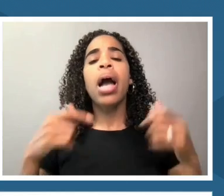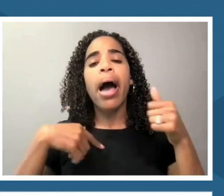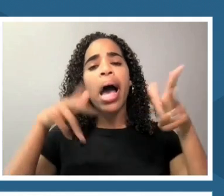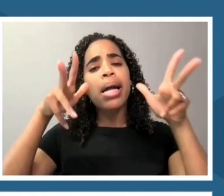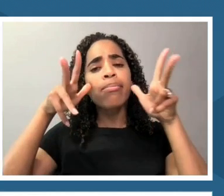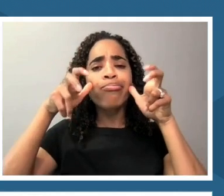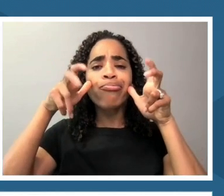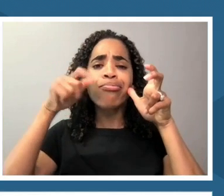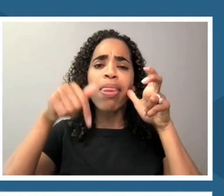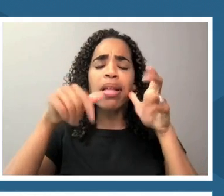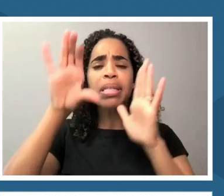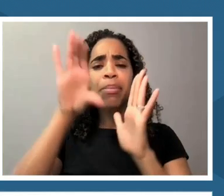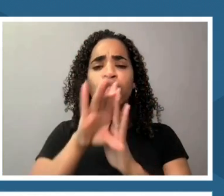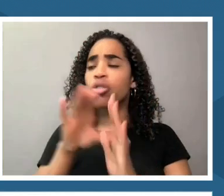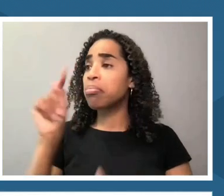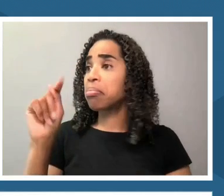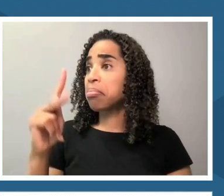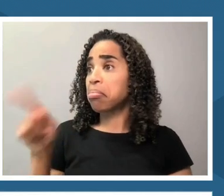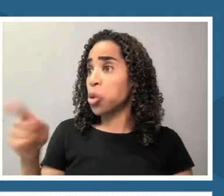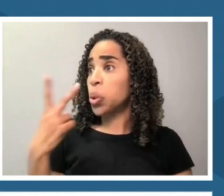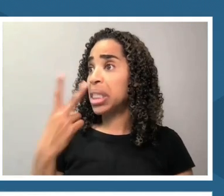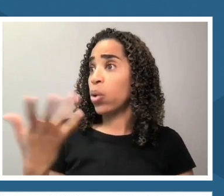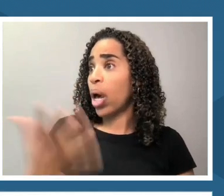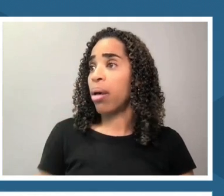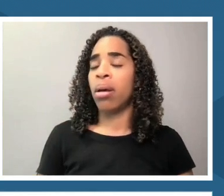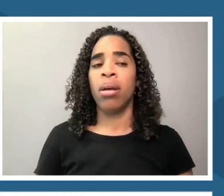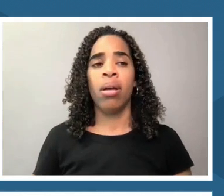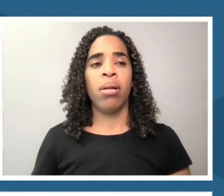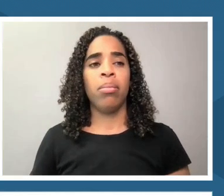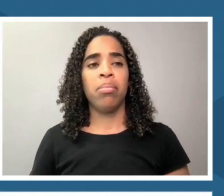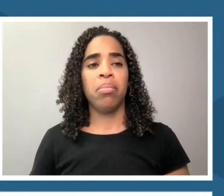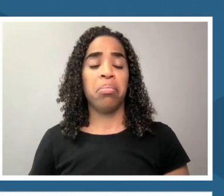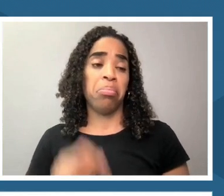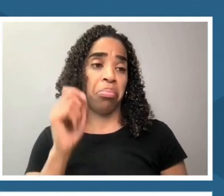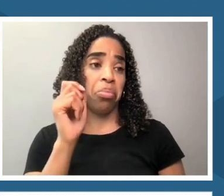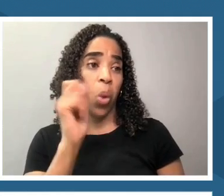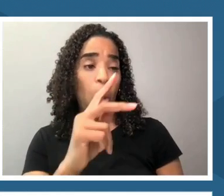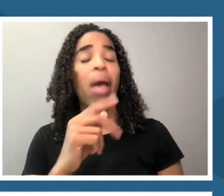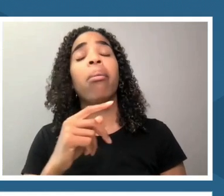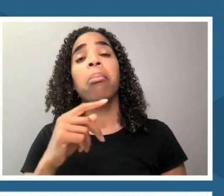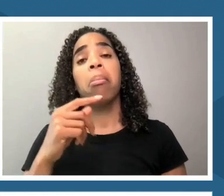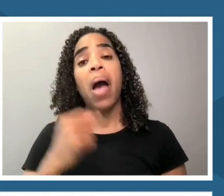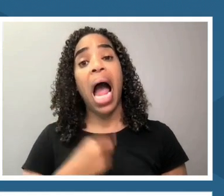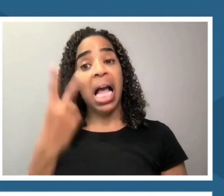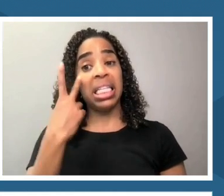tell me what you see